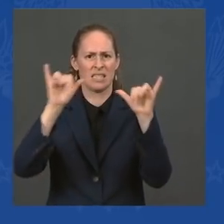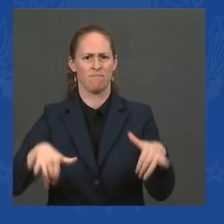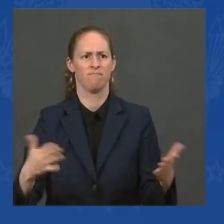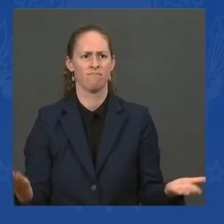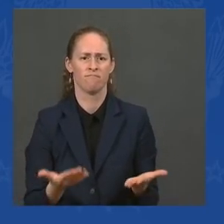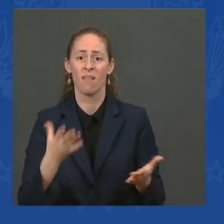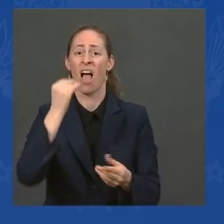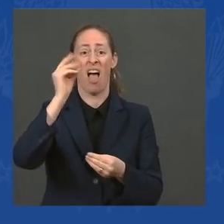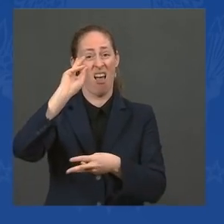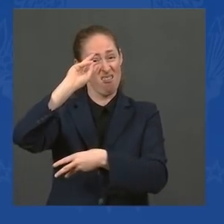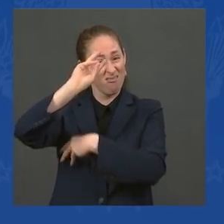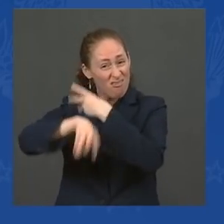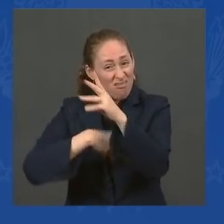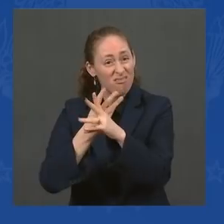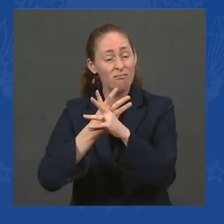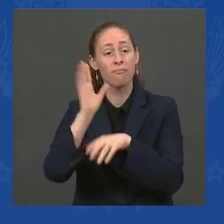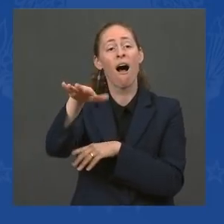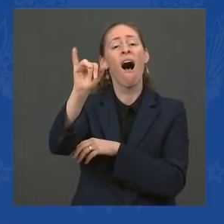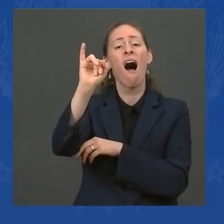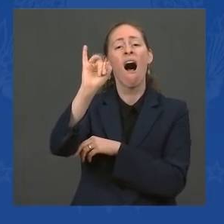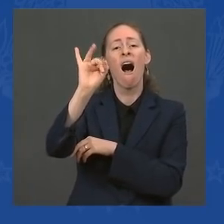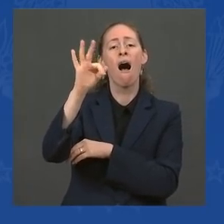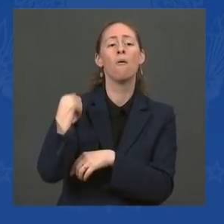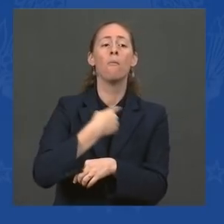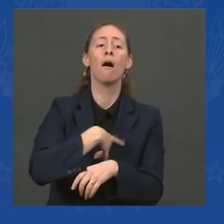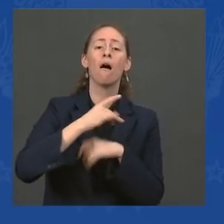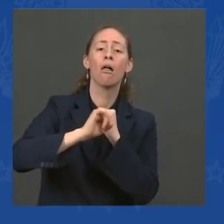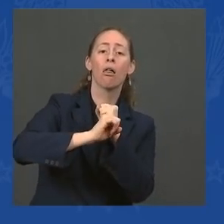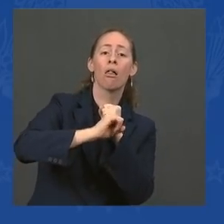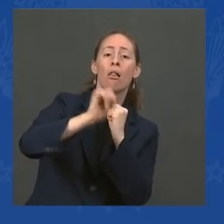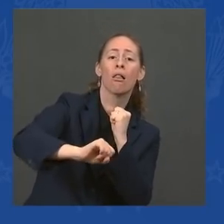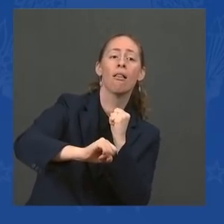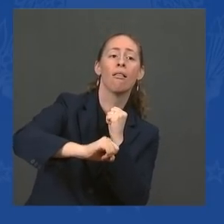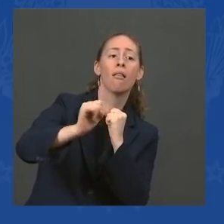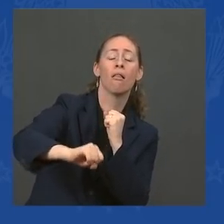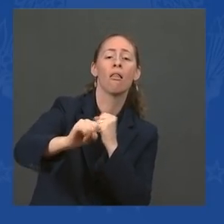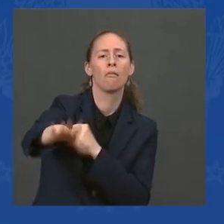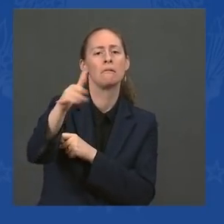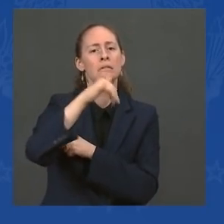and defaulting is going to cause lasting damage to the credibility of the United States